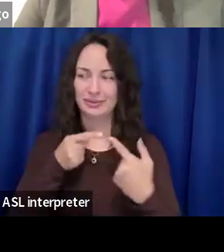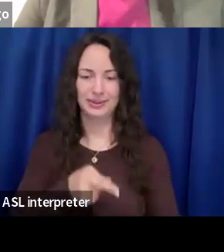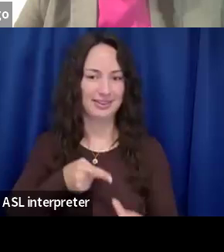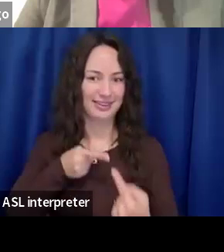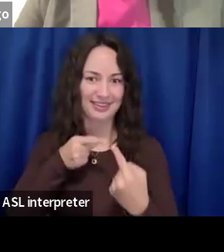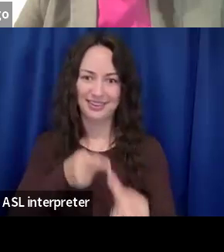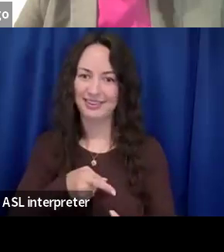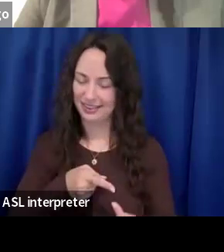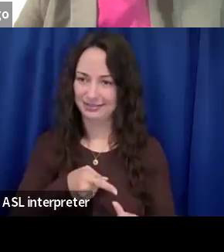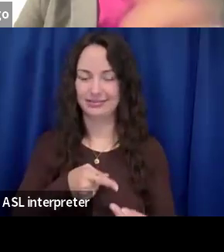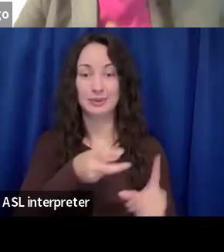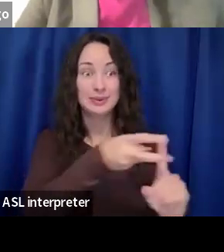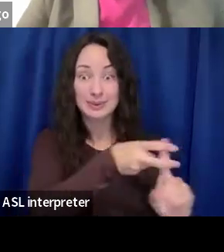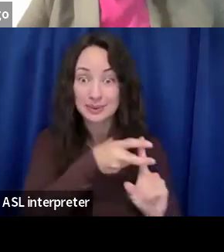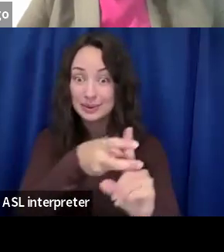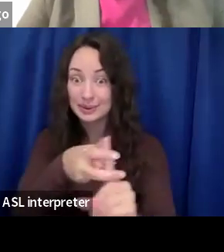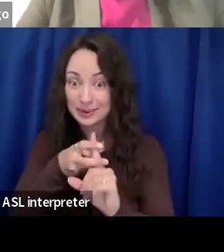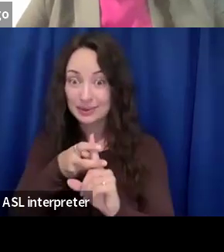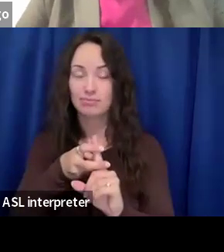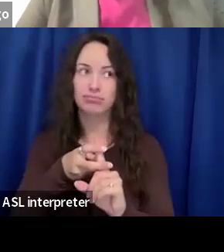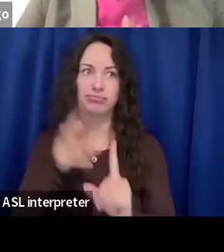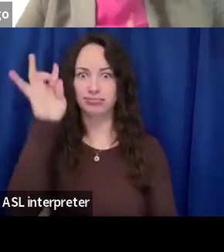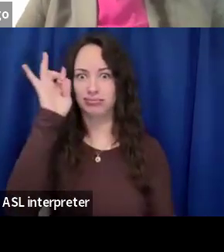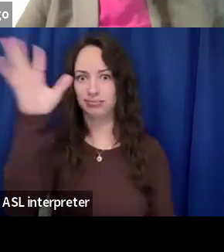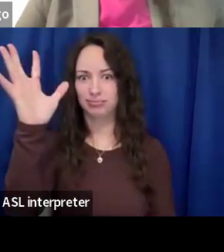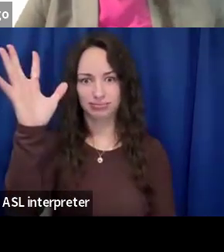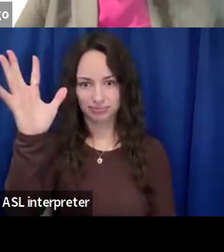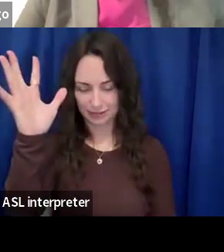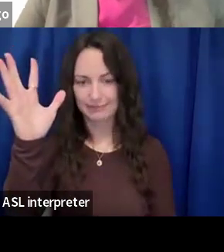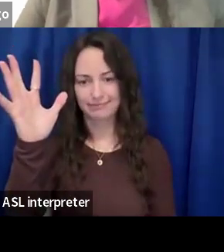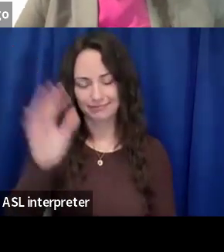Recruiting was a nightmare and trying